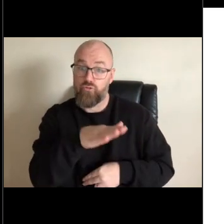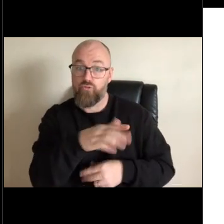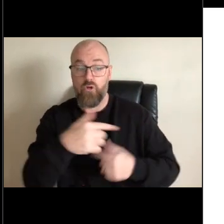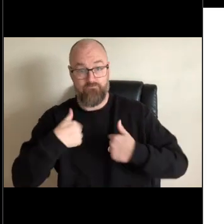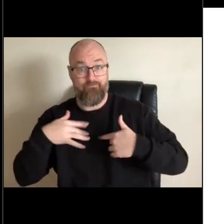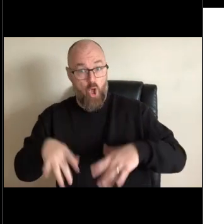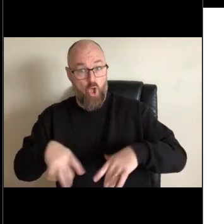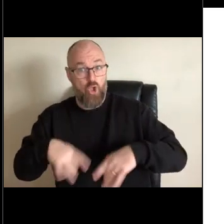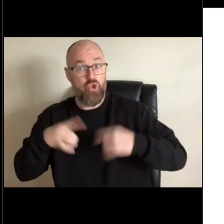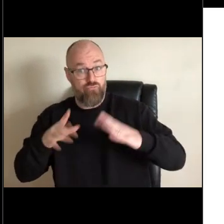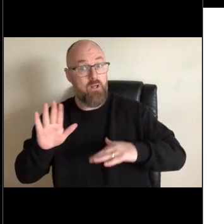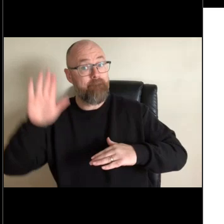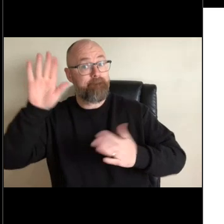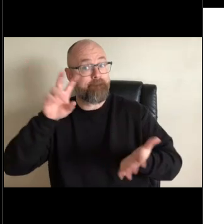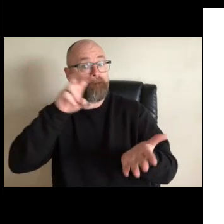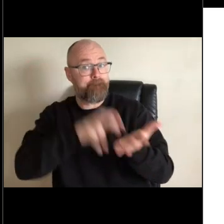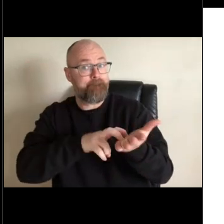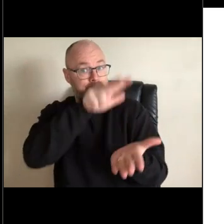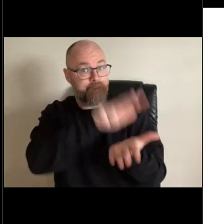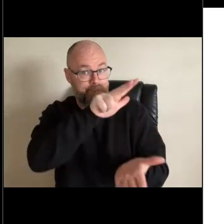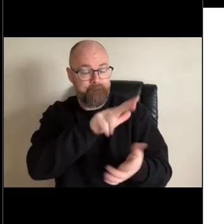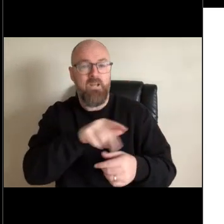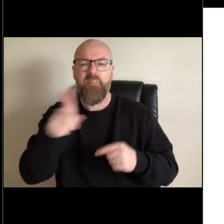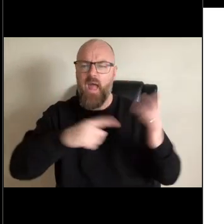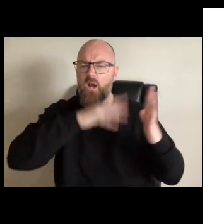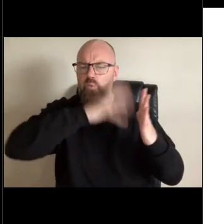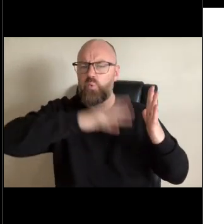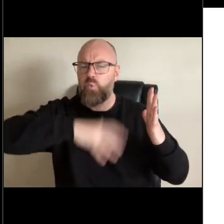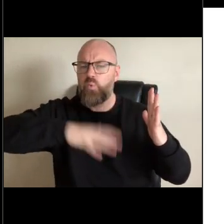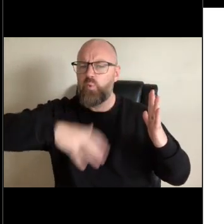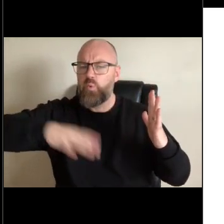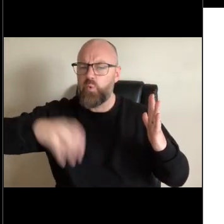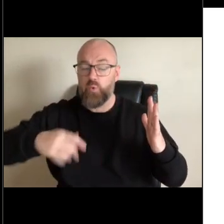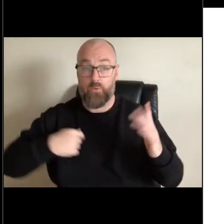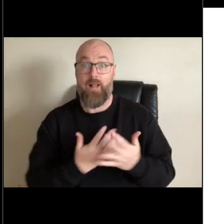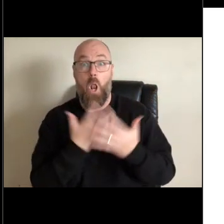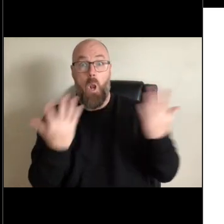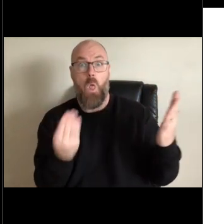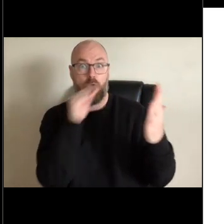a long convention there's a lot of um sections in there that are applicable to the family law